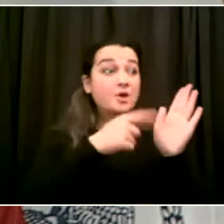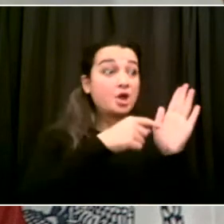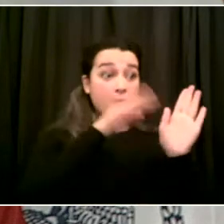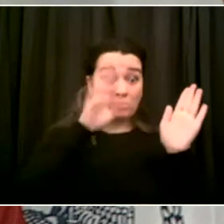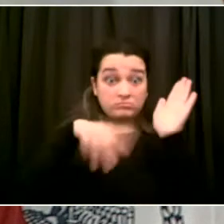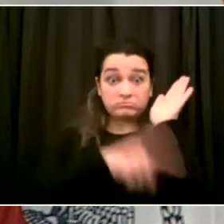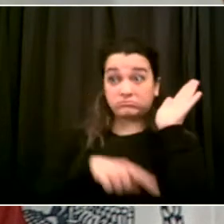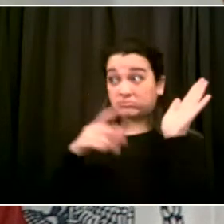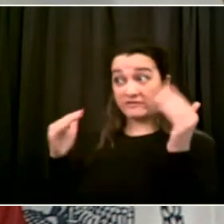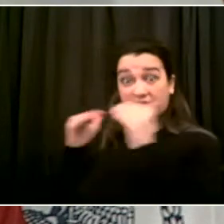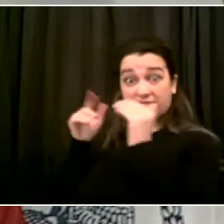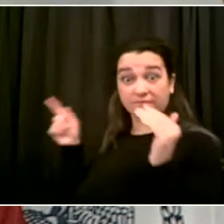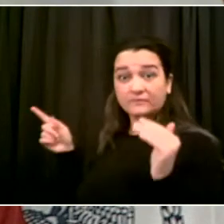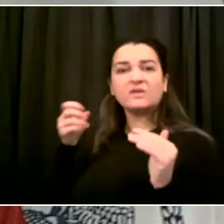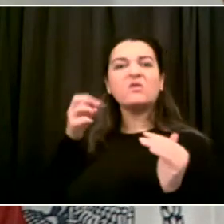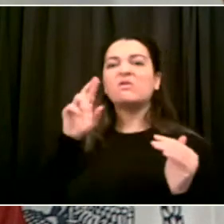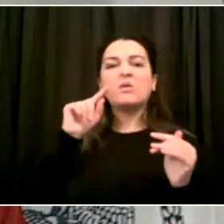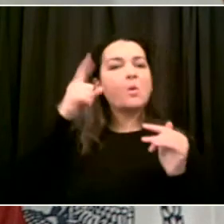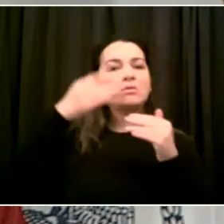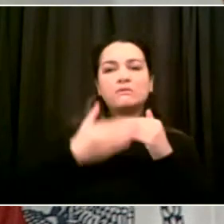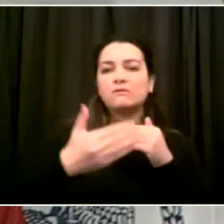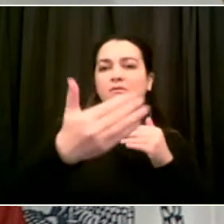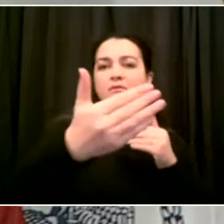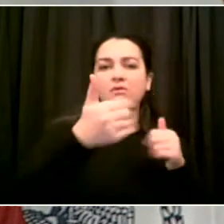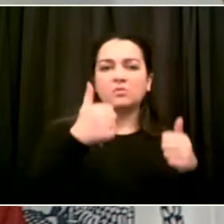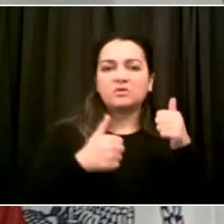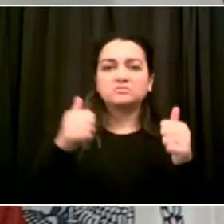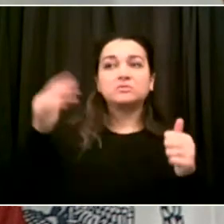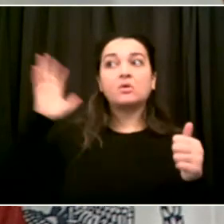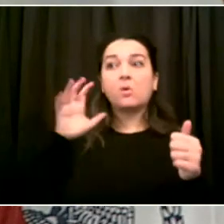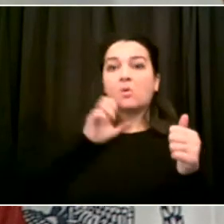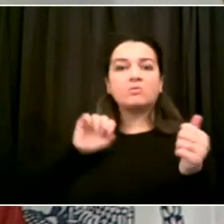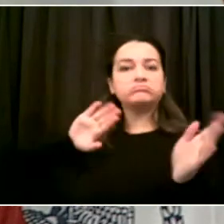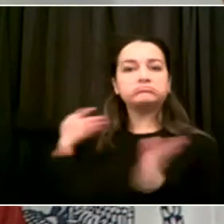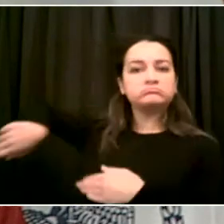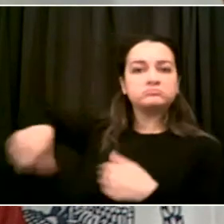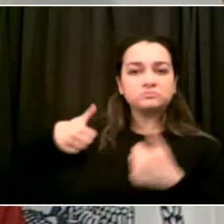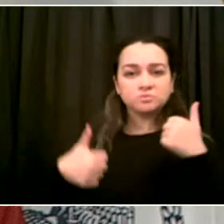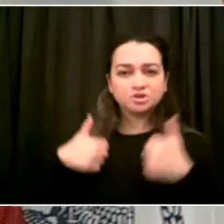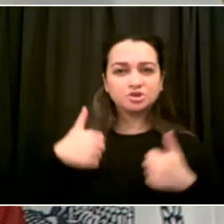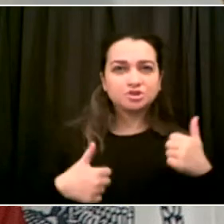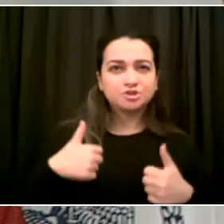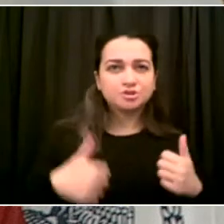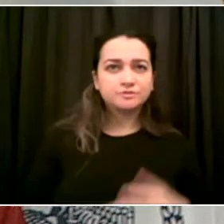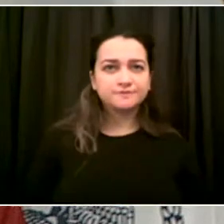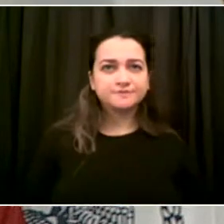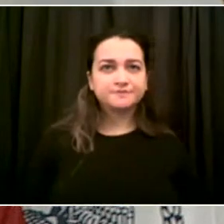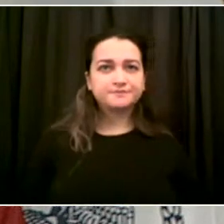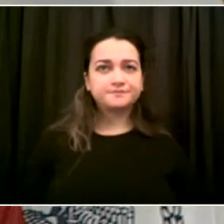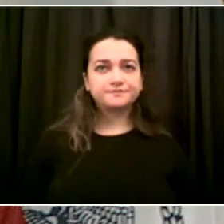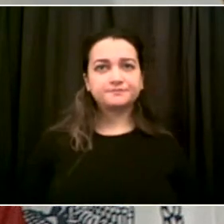ANY CASE FROM THIS POINT ON,